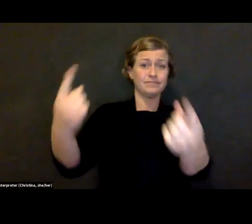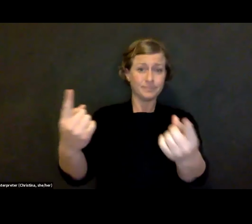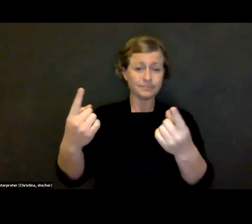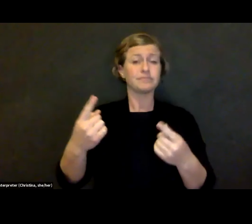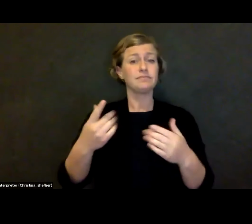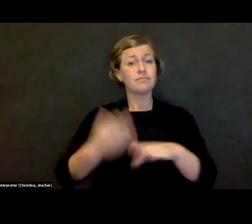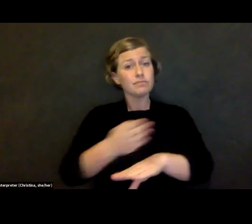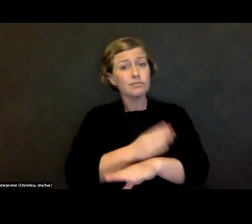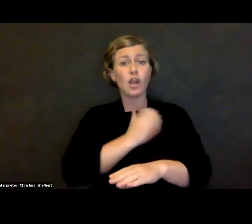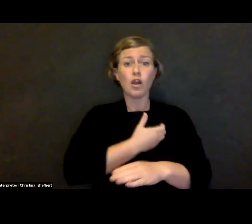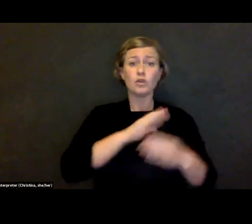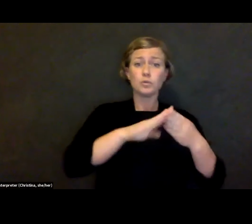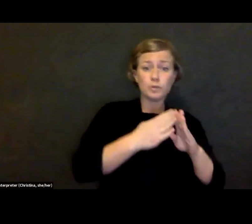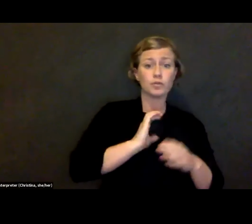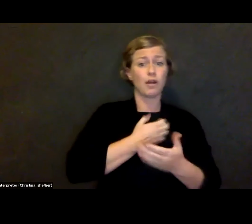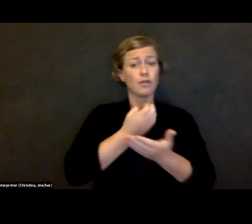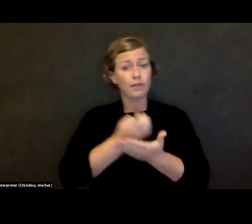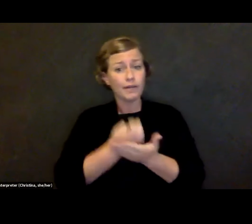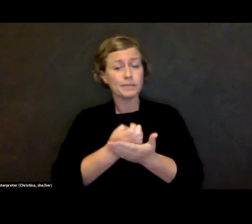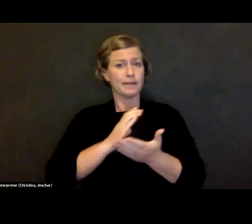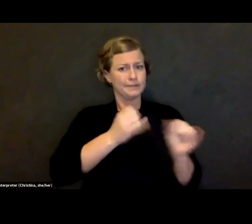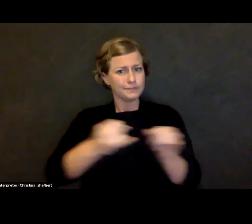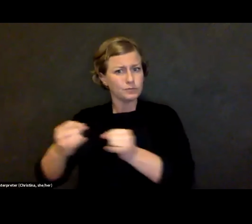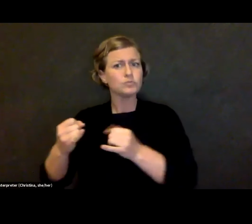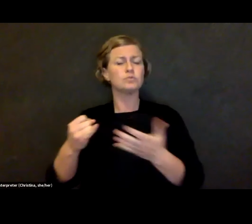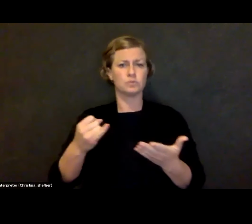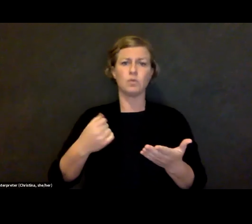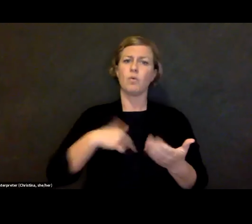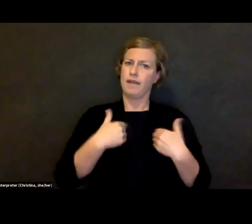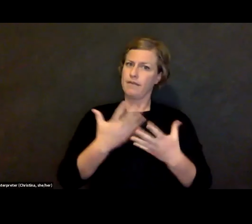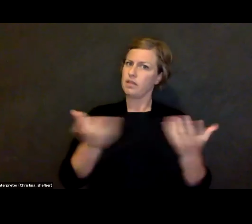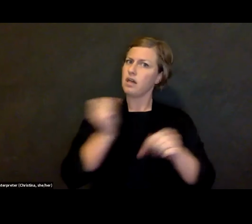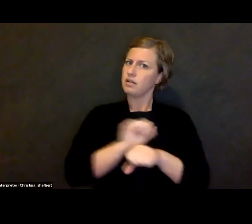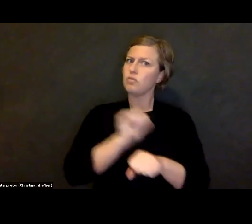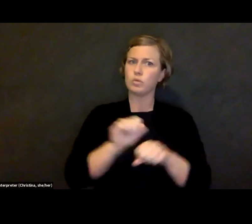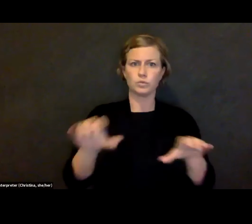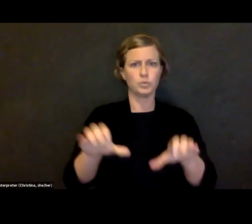starting to make long overdue policy changes that are important to our families, our communities, our